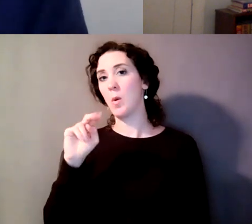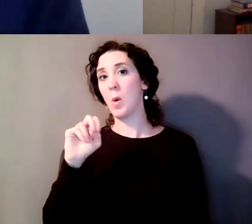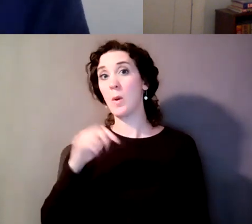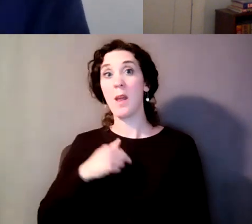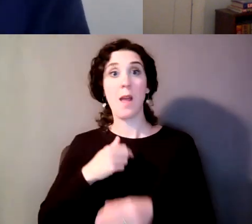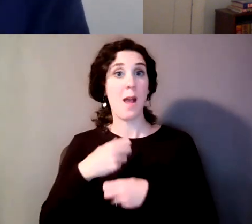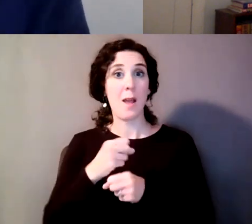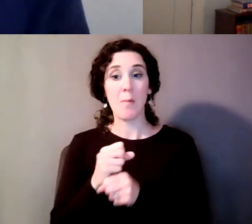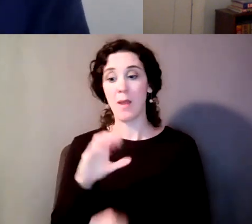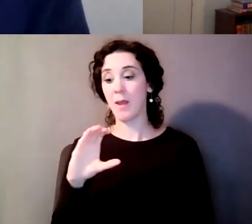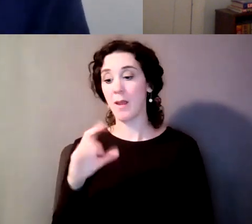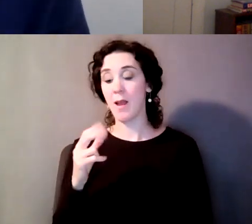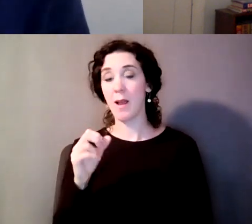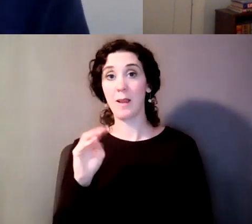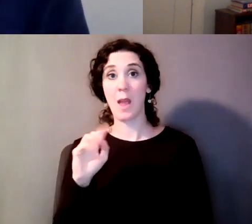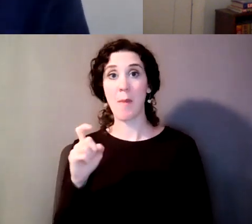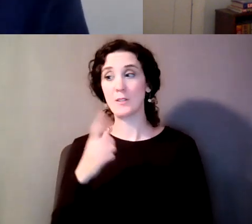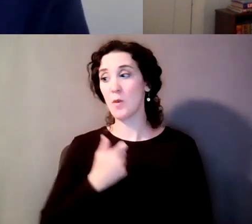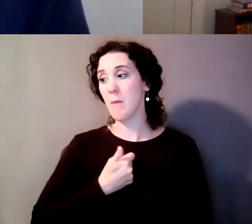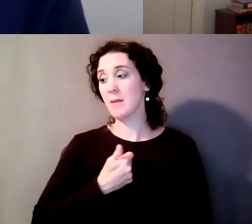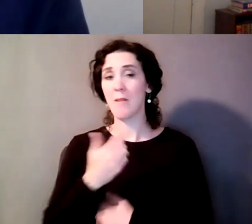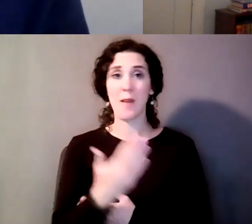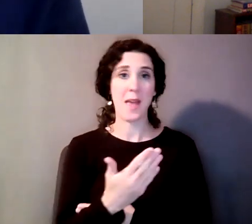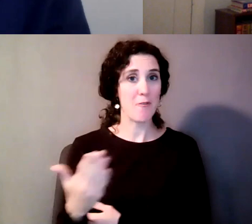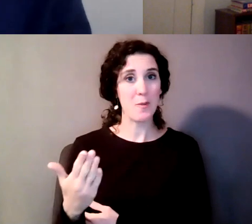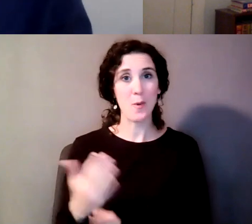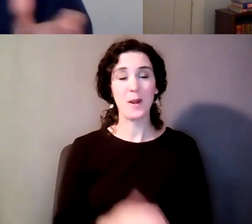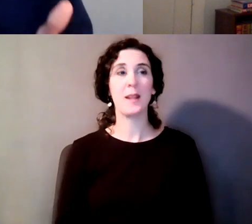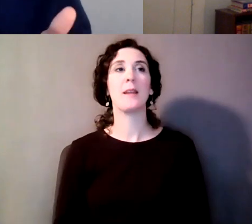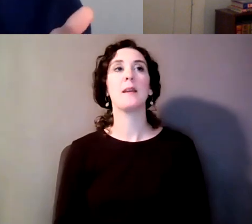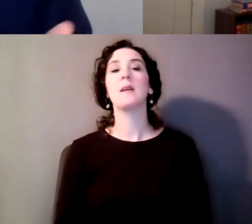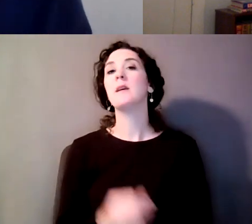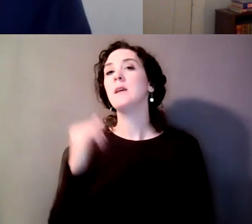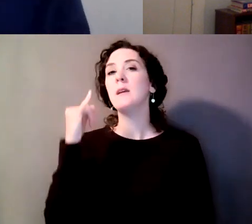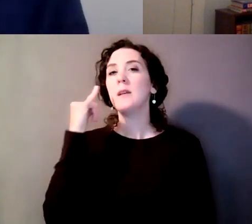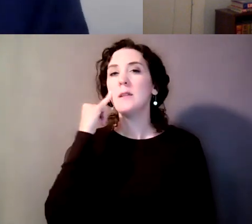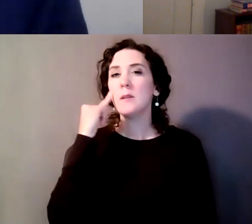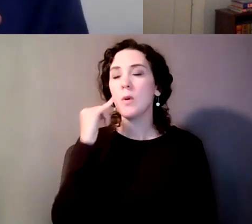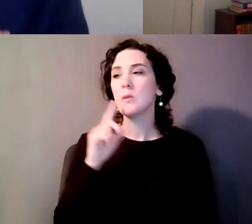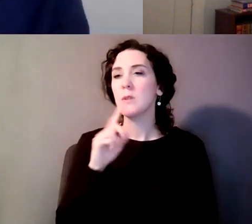for myself every morning. If there are any aficionados out there I use